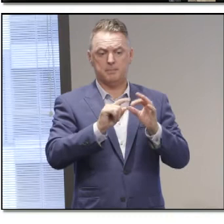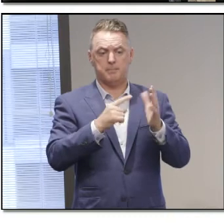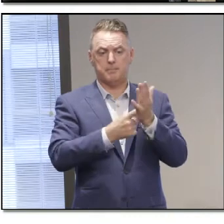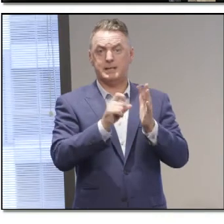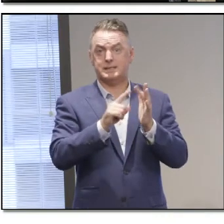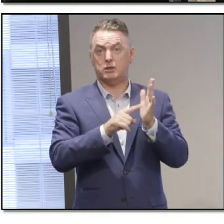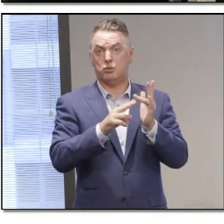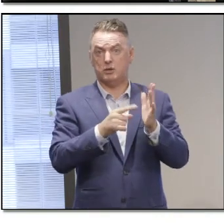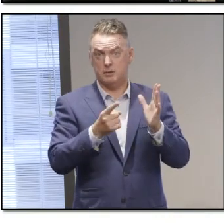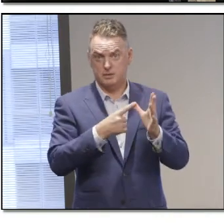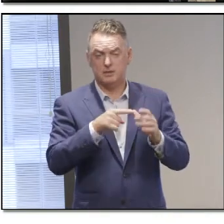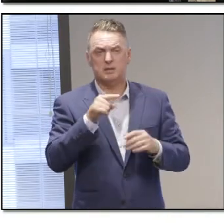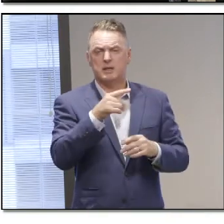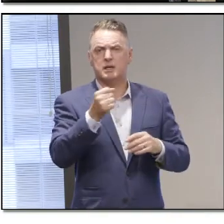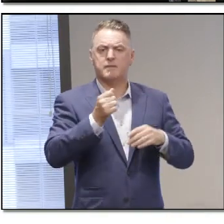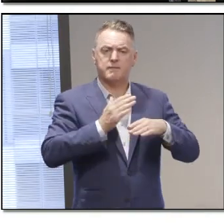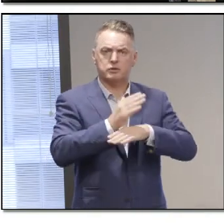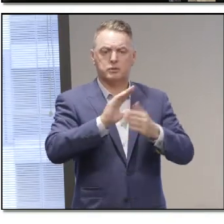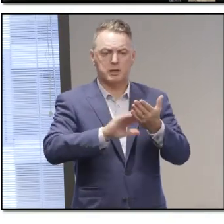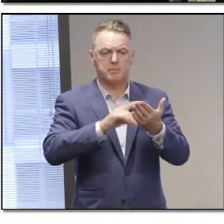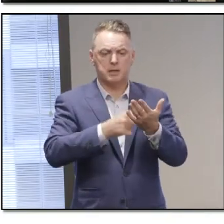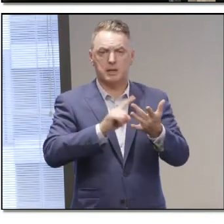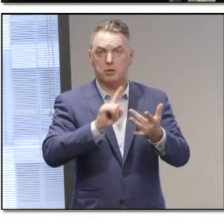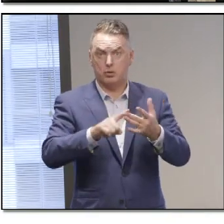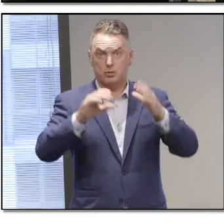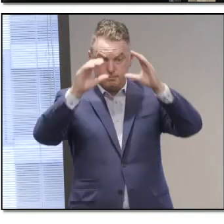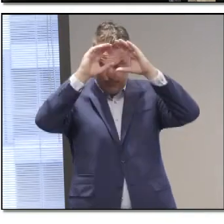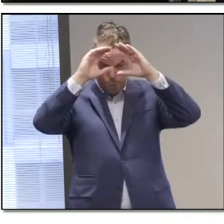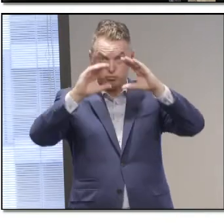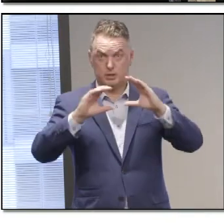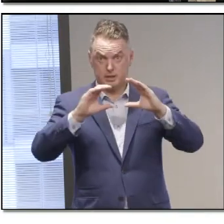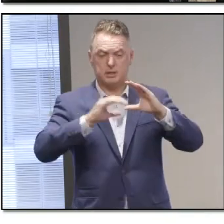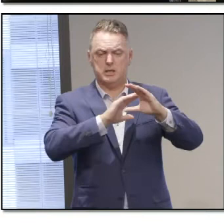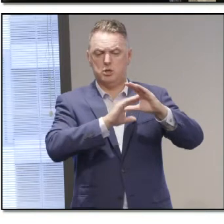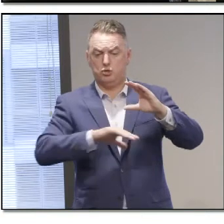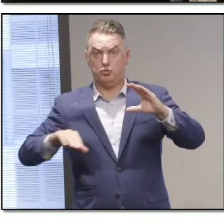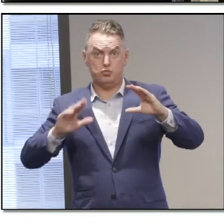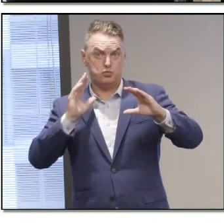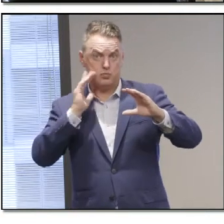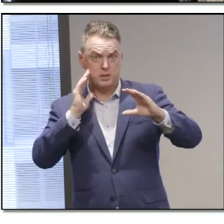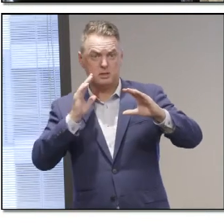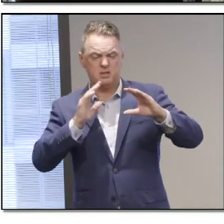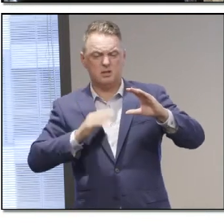they've used functional MRIs of the brain of children during development at school,